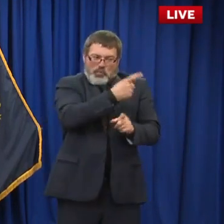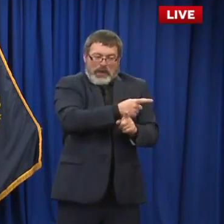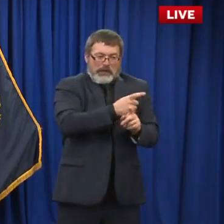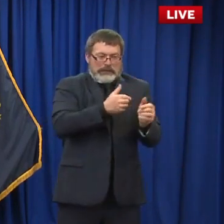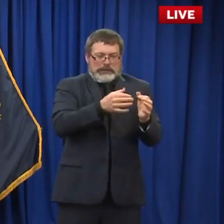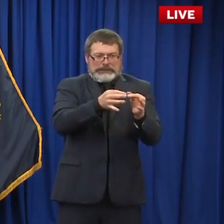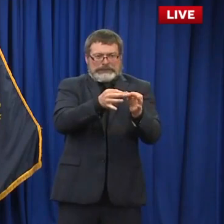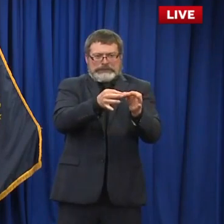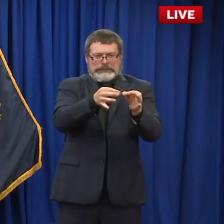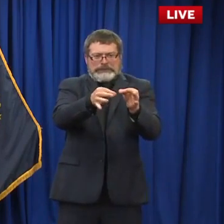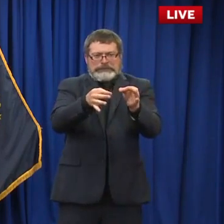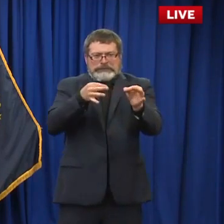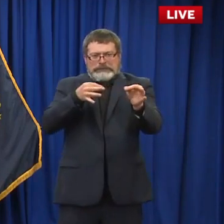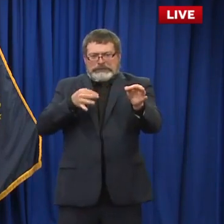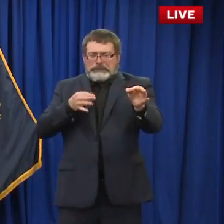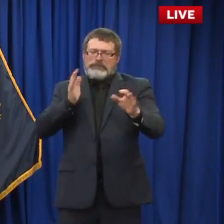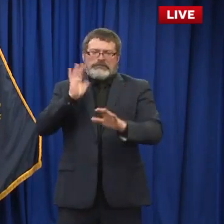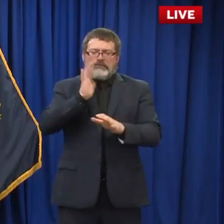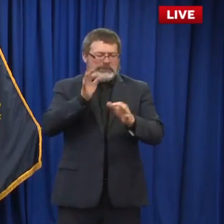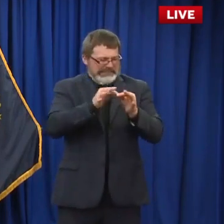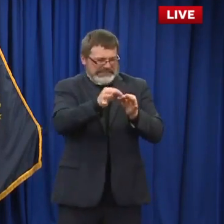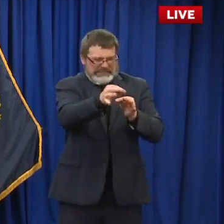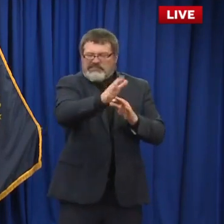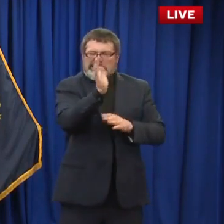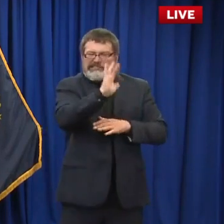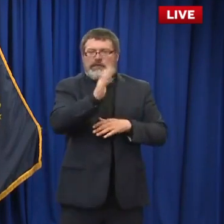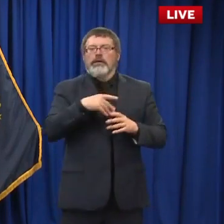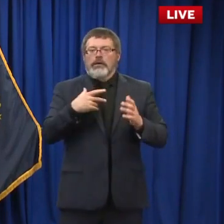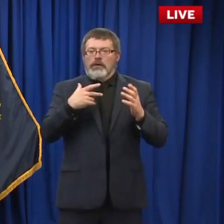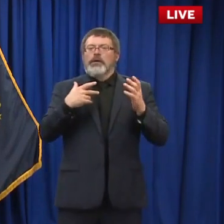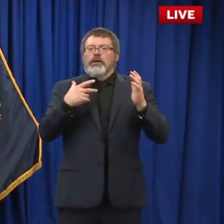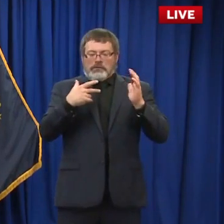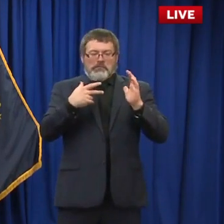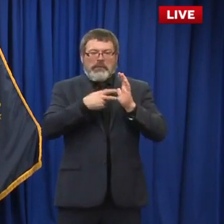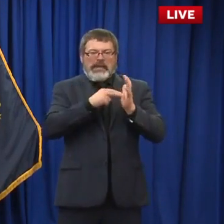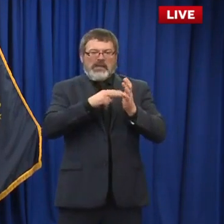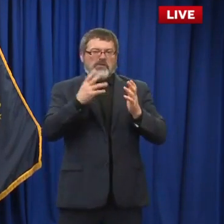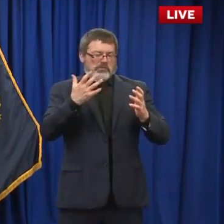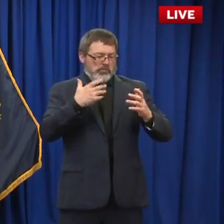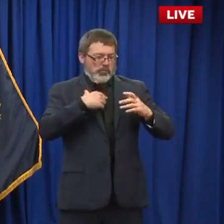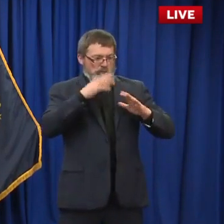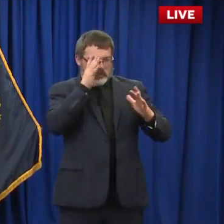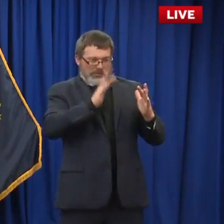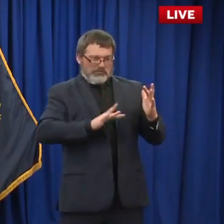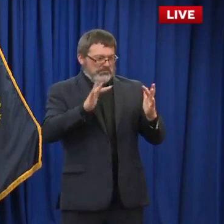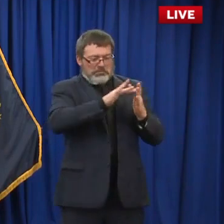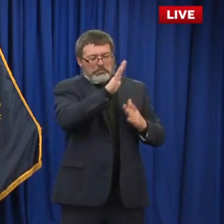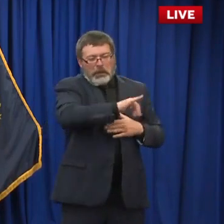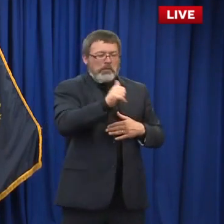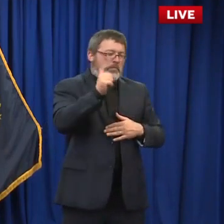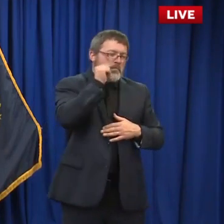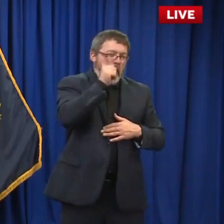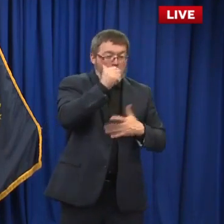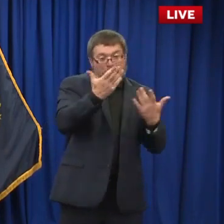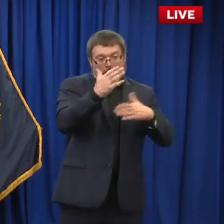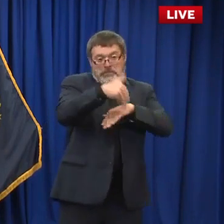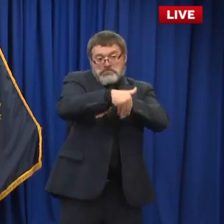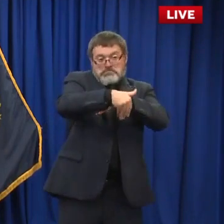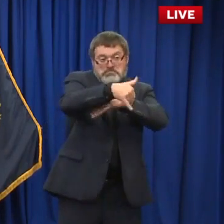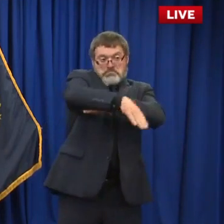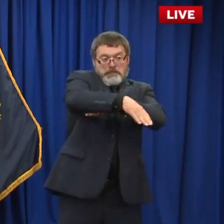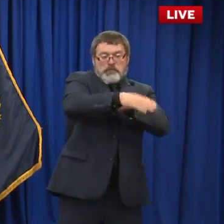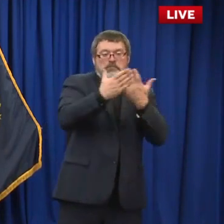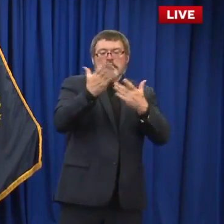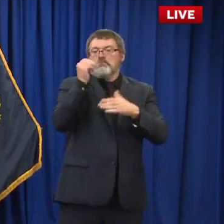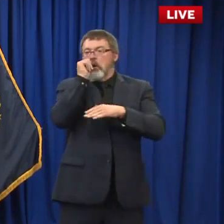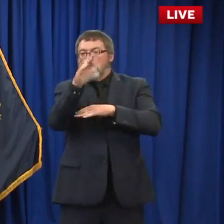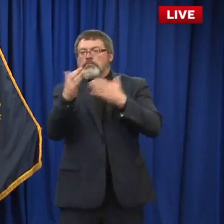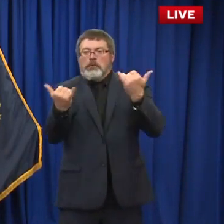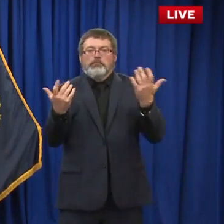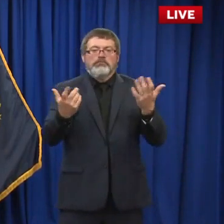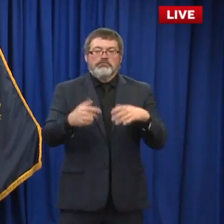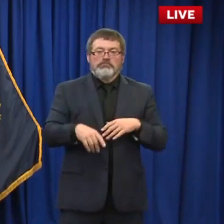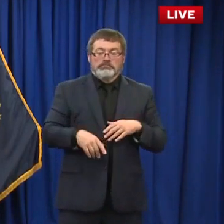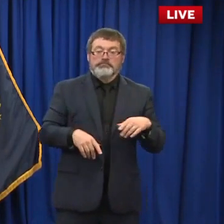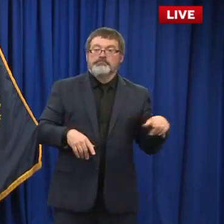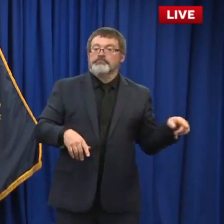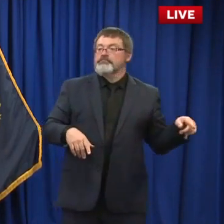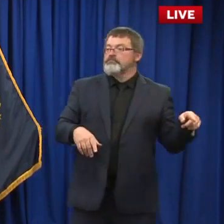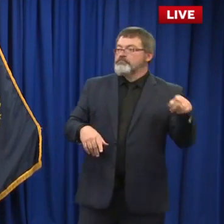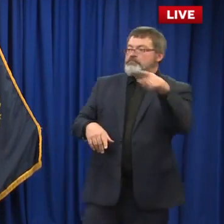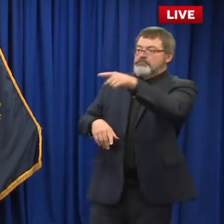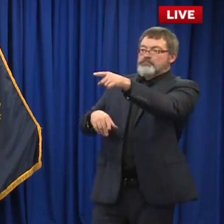ROCHESTER, I THINK, WHAT WE'LL DO I IS WE'LL FORMULATE A MORE COMPREHENSIVE RESPONSE AND CIRCLE BACK TO YOU LATER TODAY OR TOMORROW.